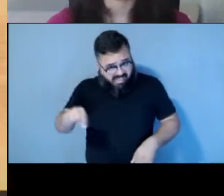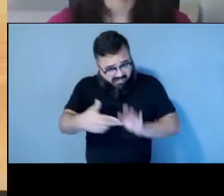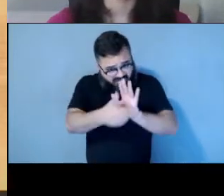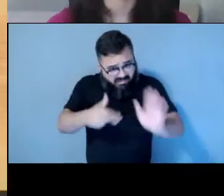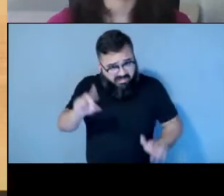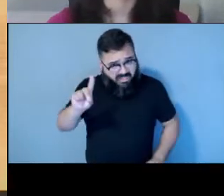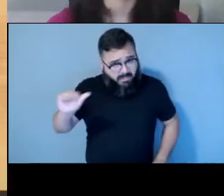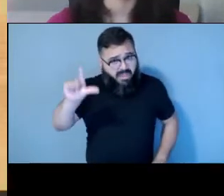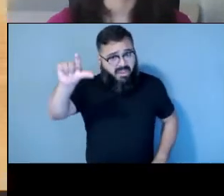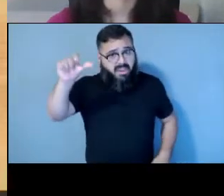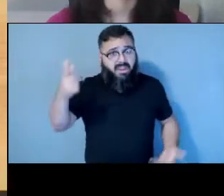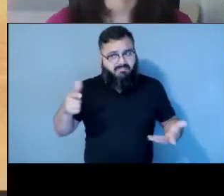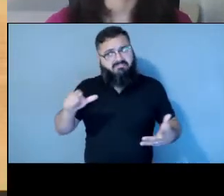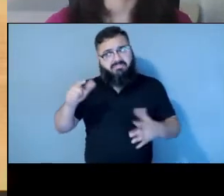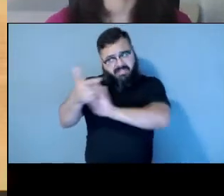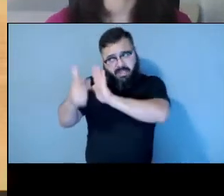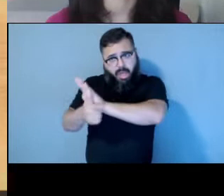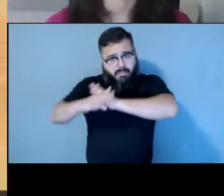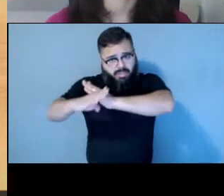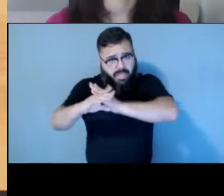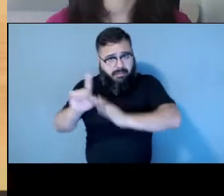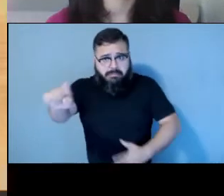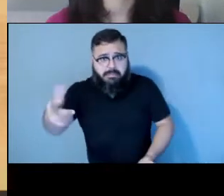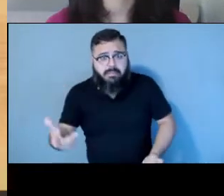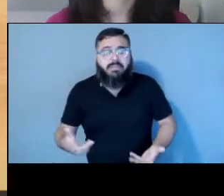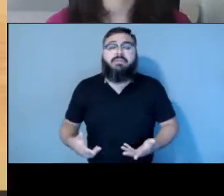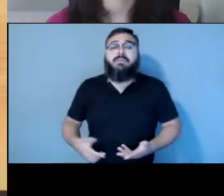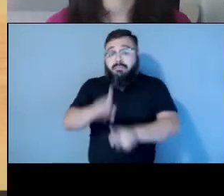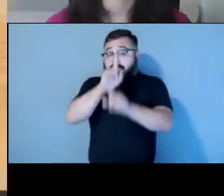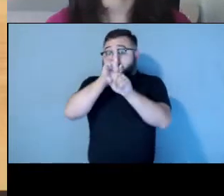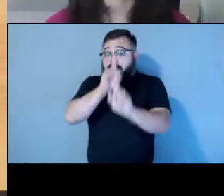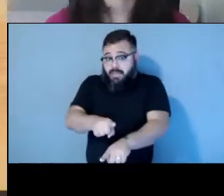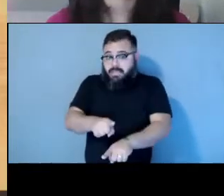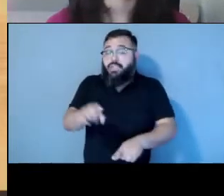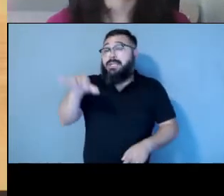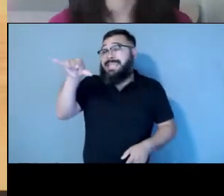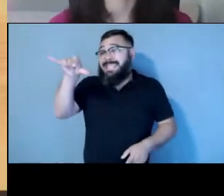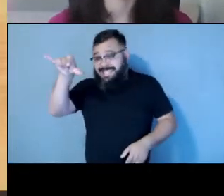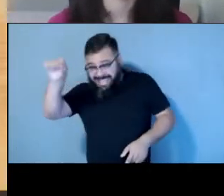Is this covered under the law? And the answer is yes and no,